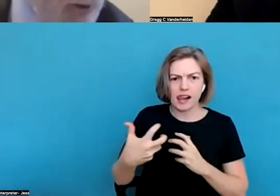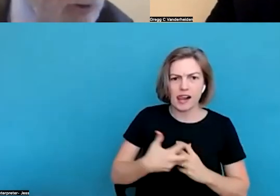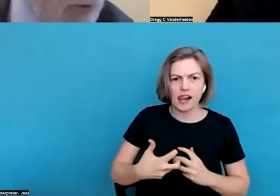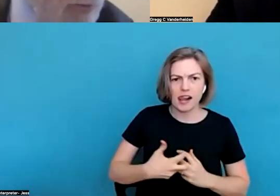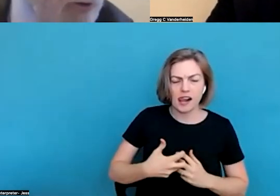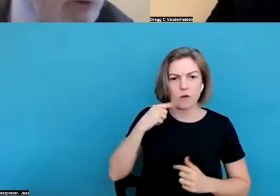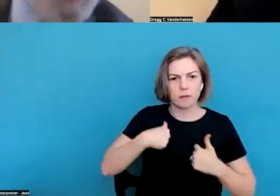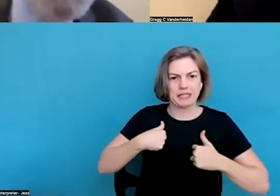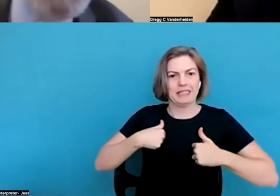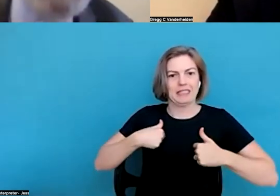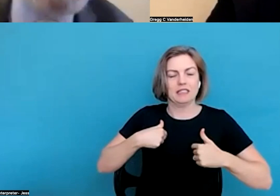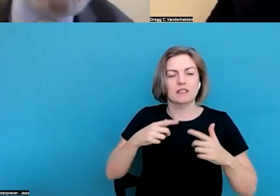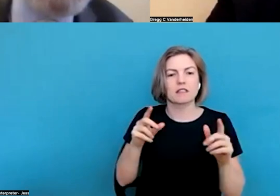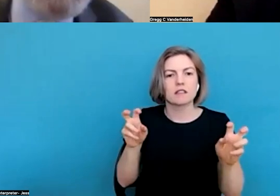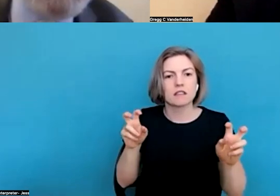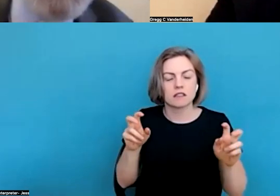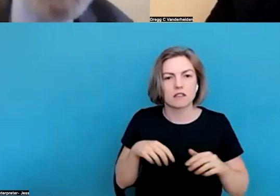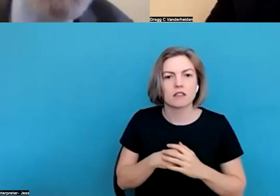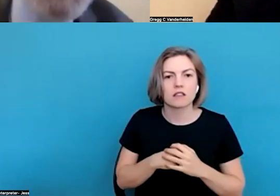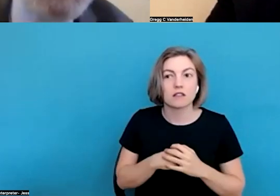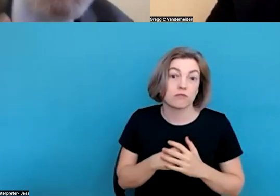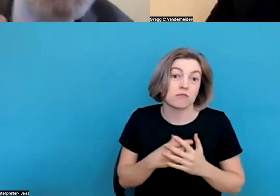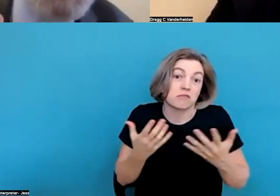So I'm not quite sure what that would look like, you know, sort of like the